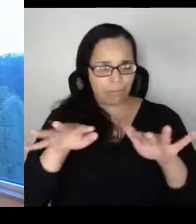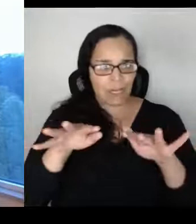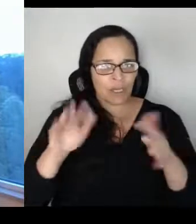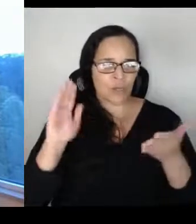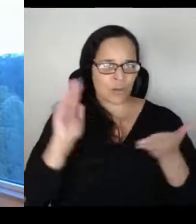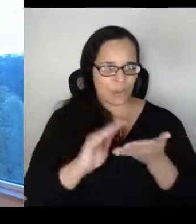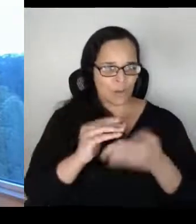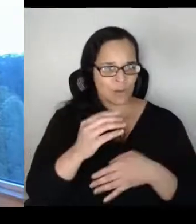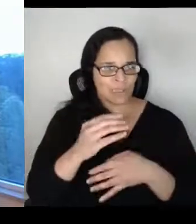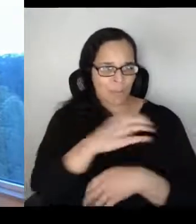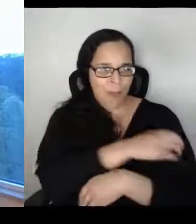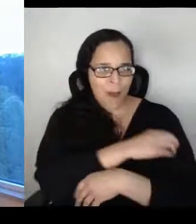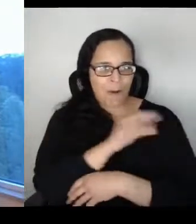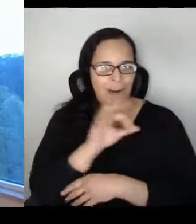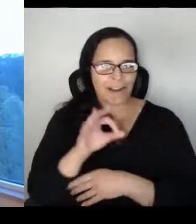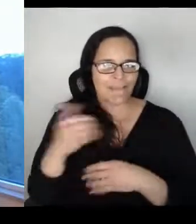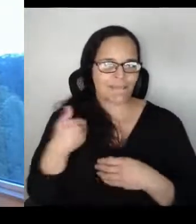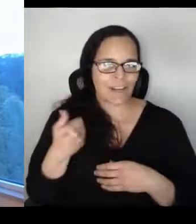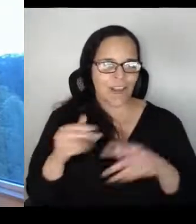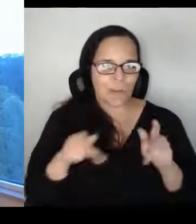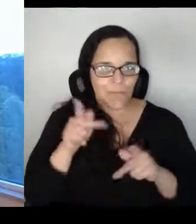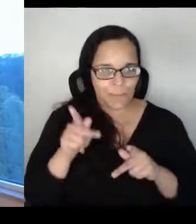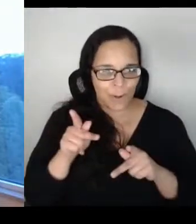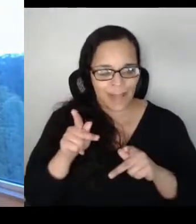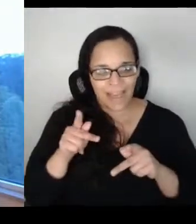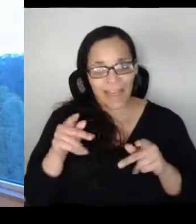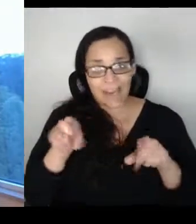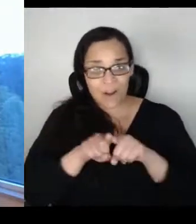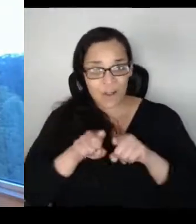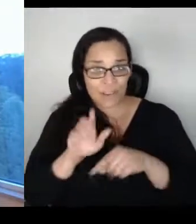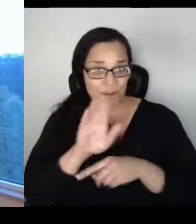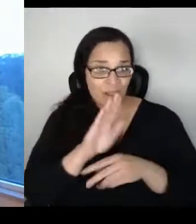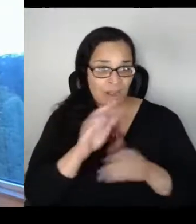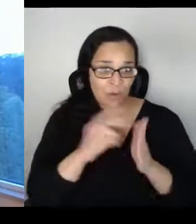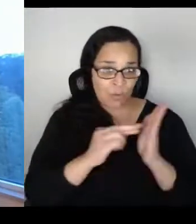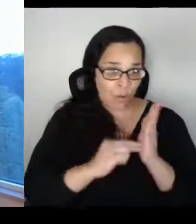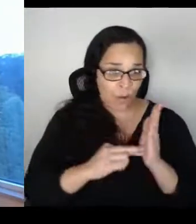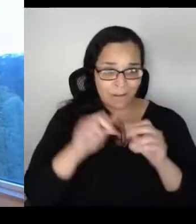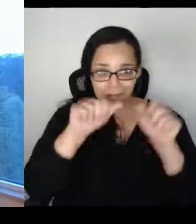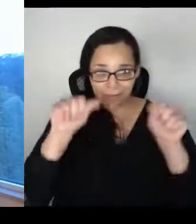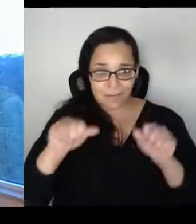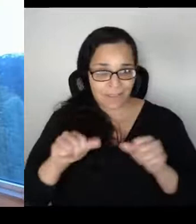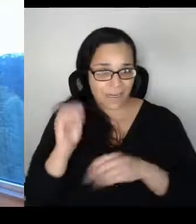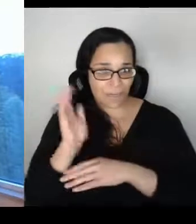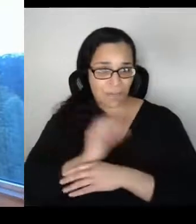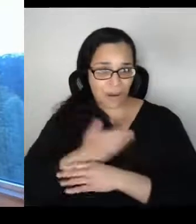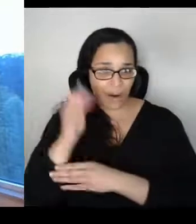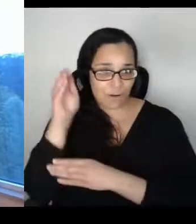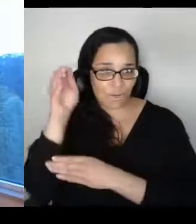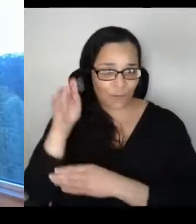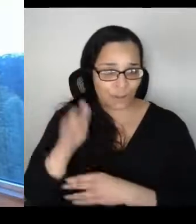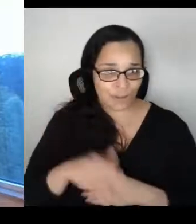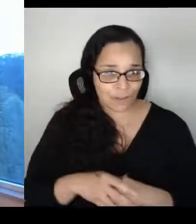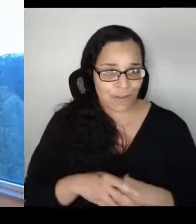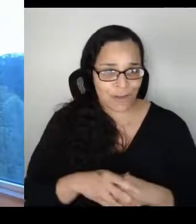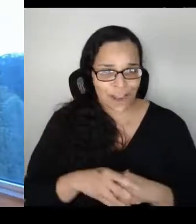and the role that they play in shaping the future that ultimately we would all benefit from.